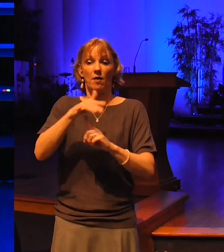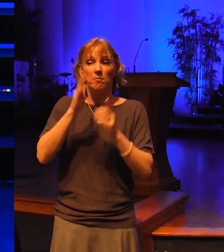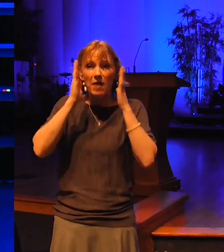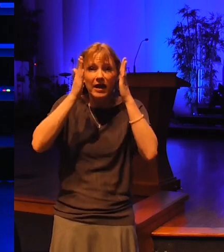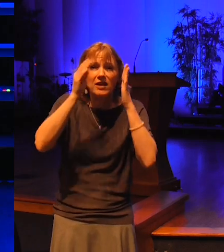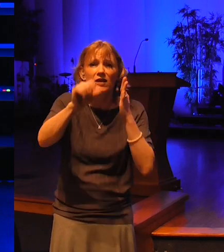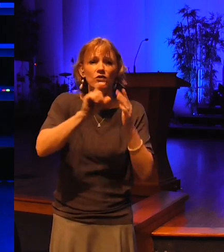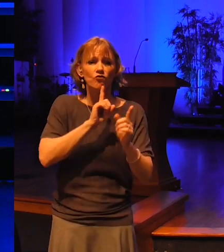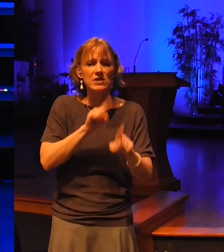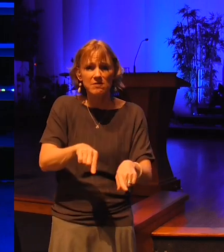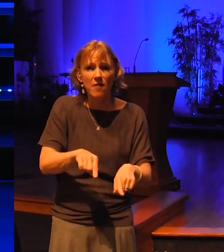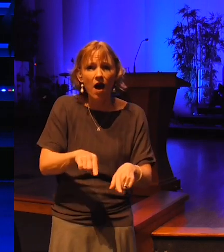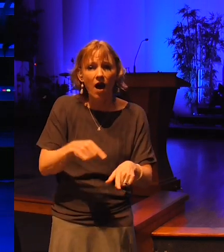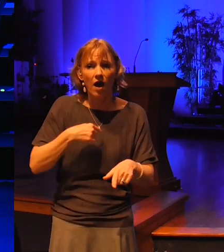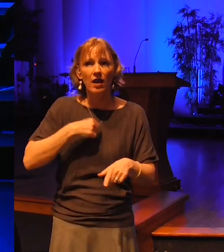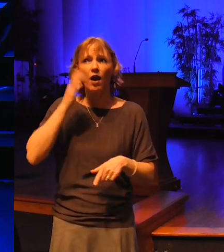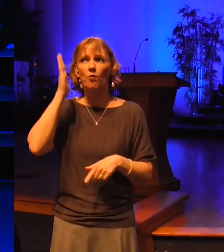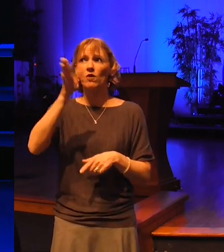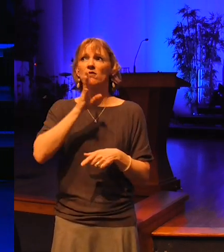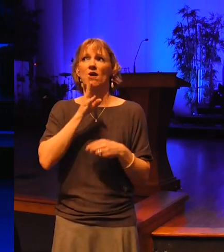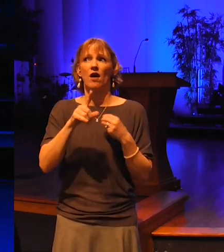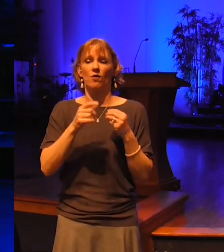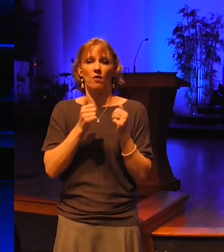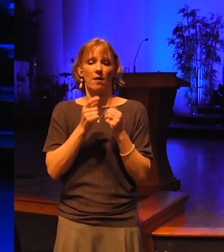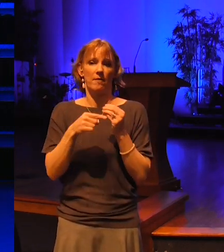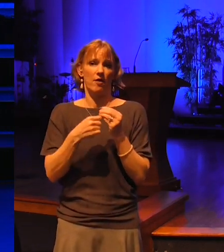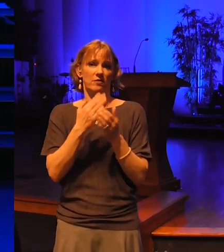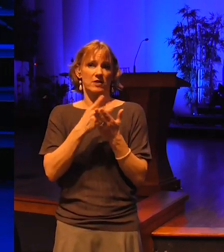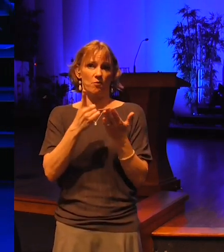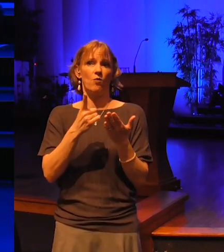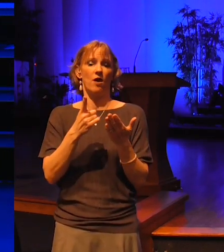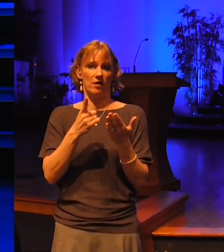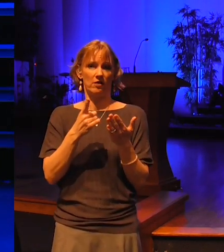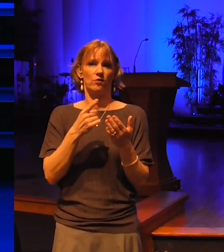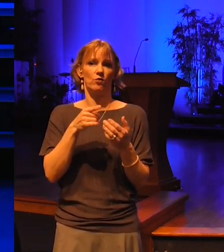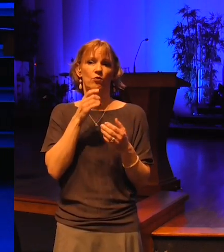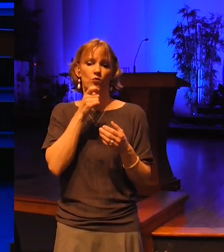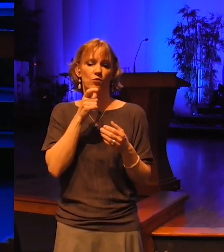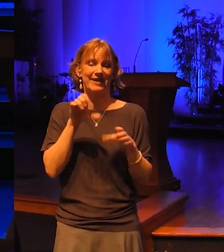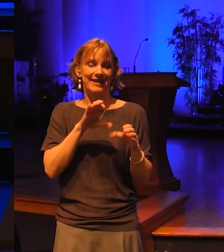I'll be talking about someone who did that in the next talking point but ground yourself in